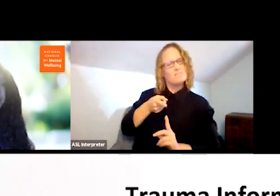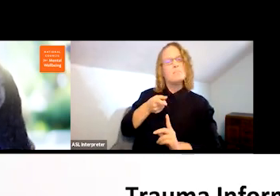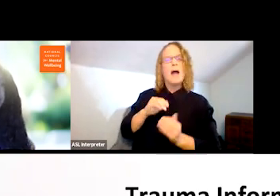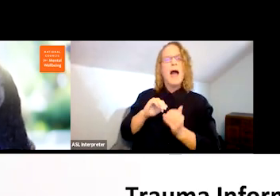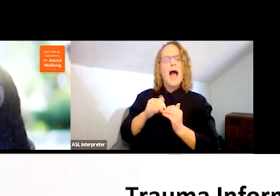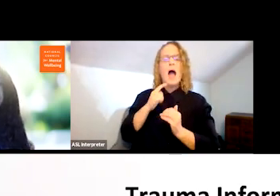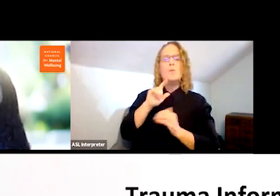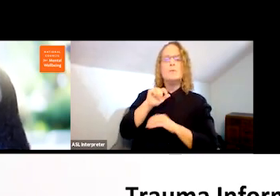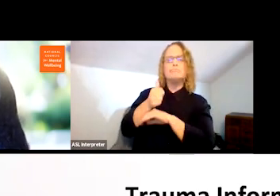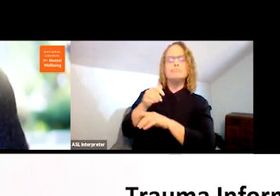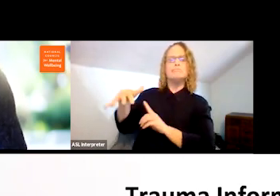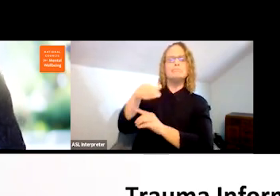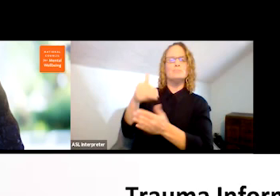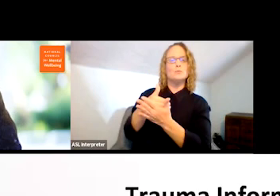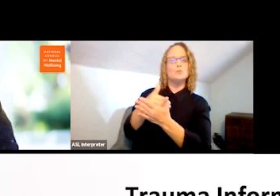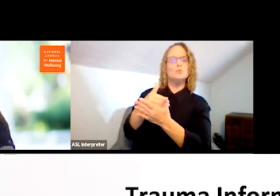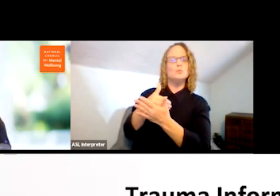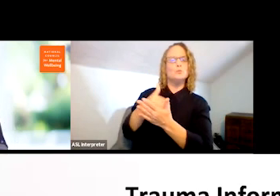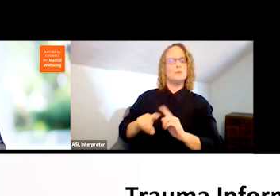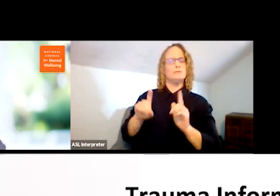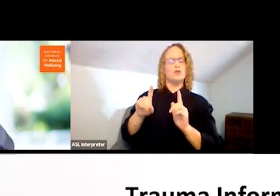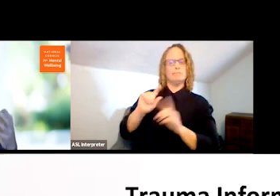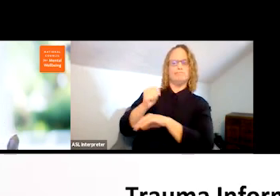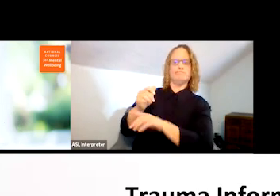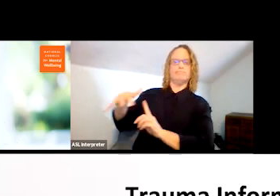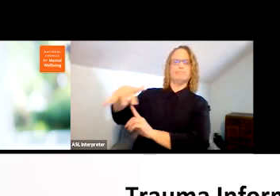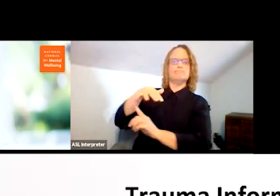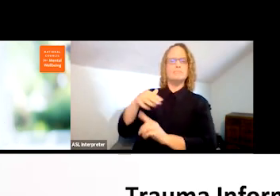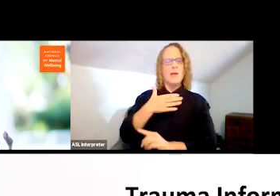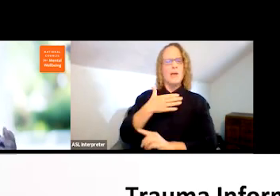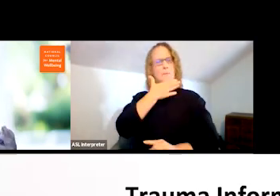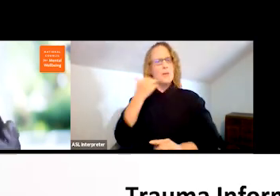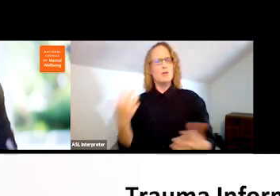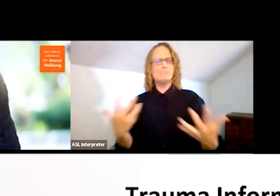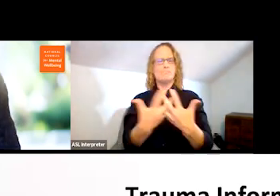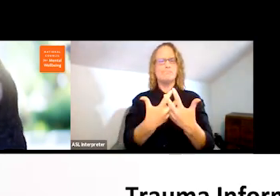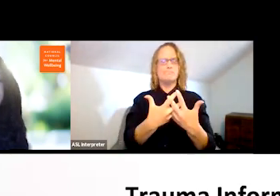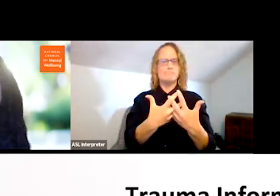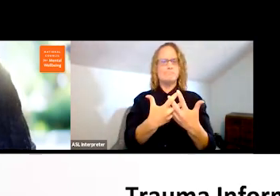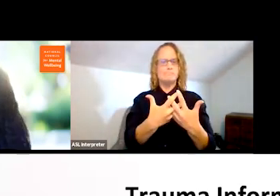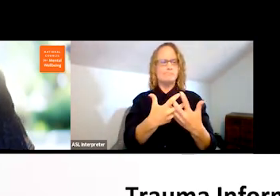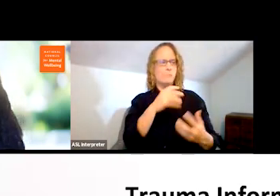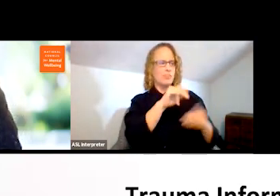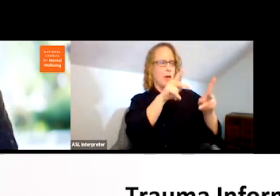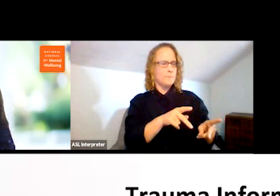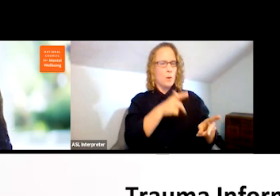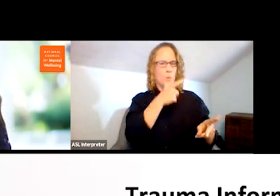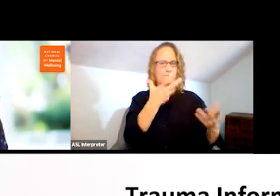And here, the question that the new paradigm that emerges from trauma-informed care is really